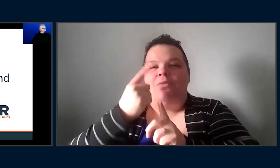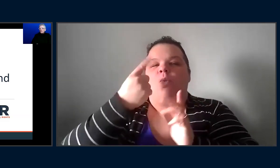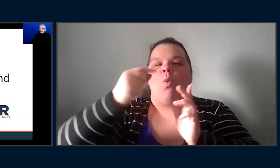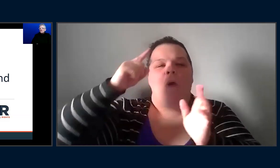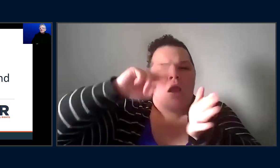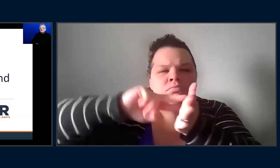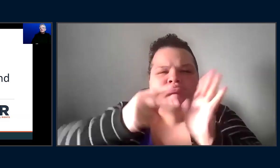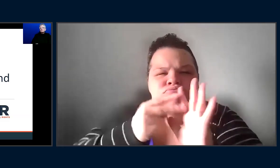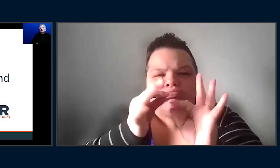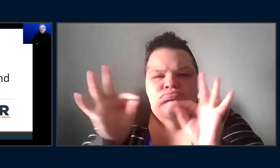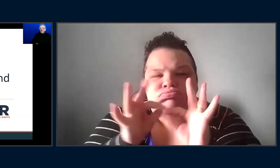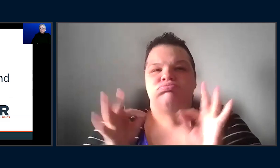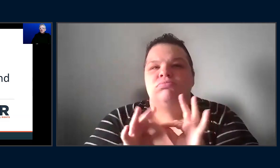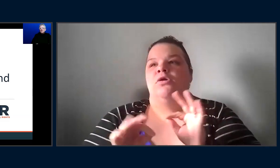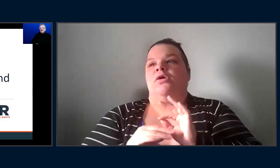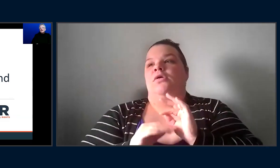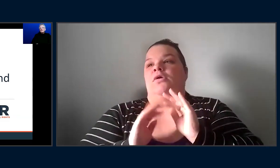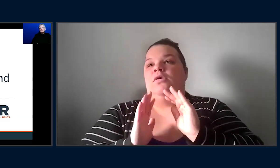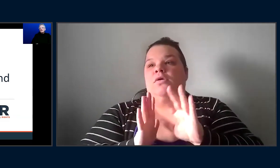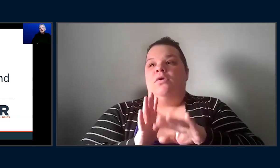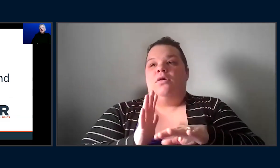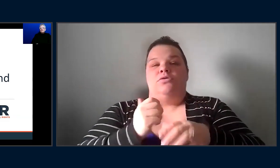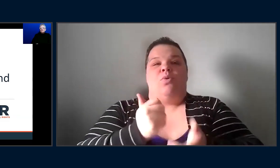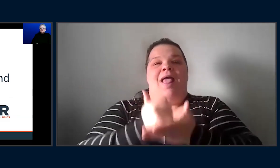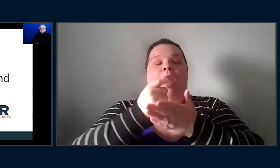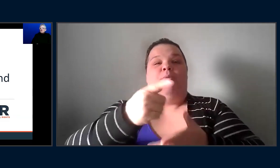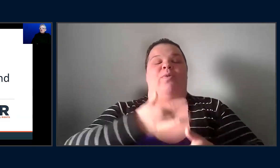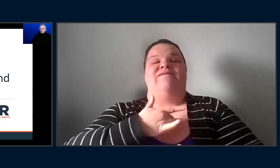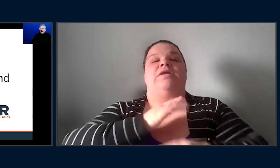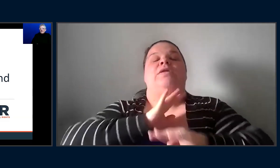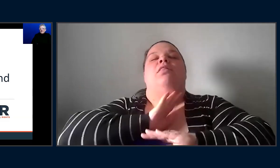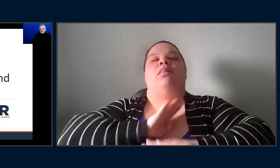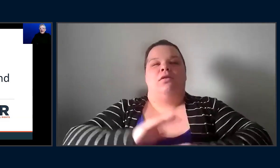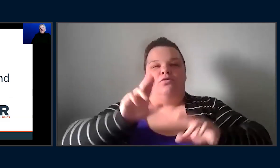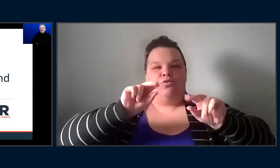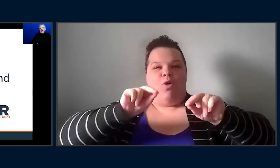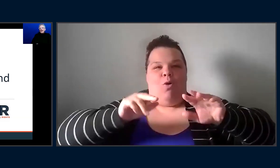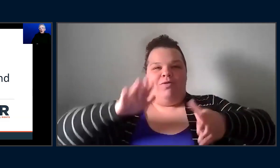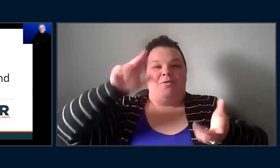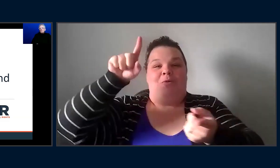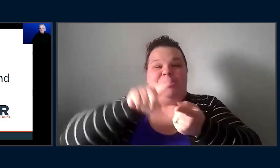what's happening in the process, the legal terminology, the meaning of those sentences and phrases.